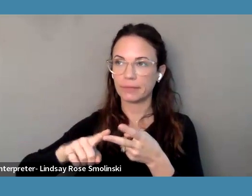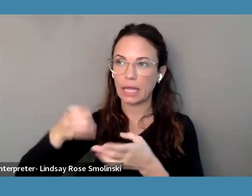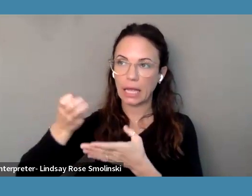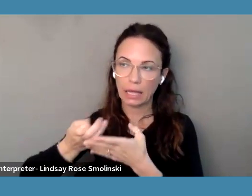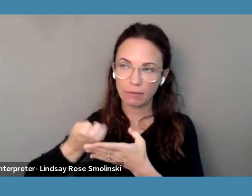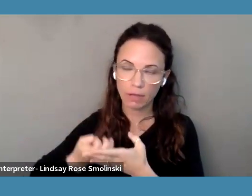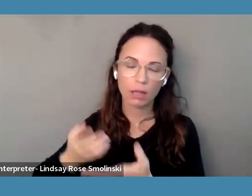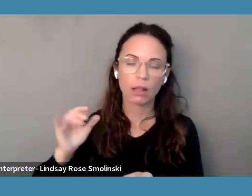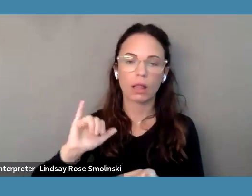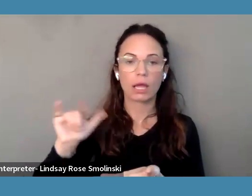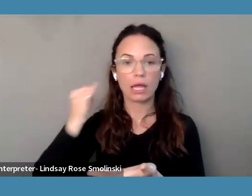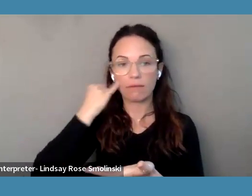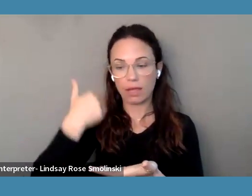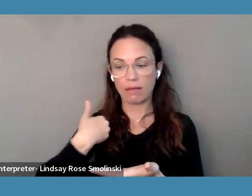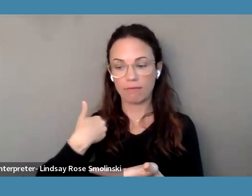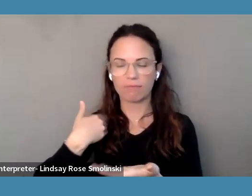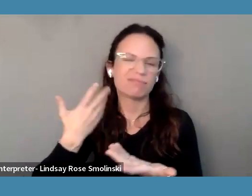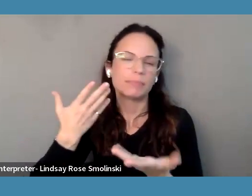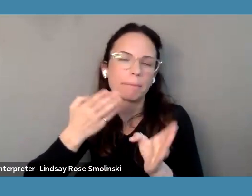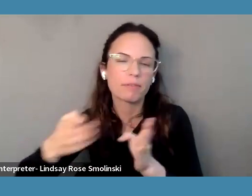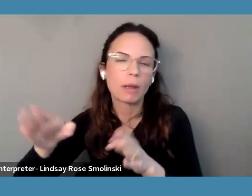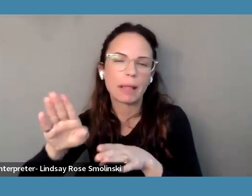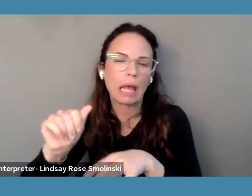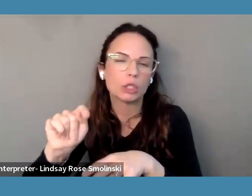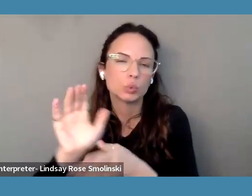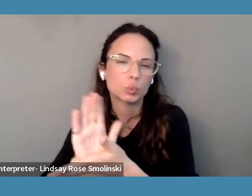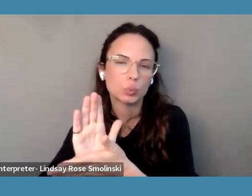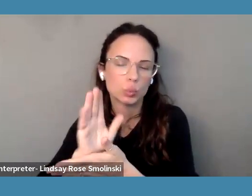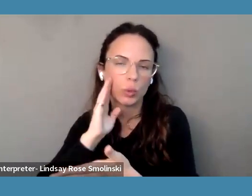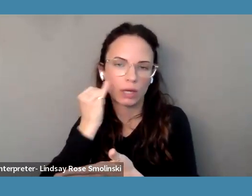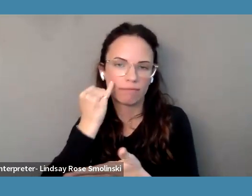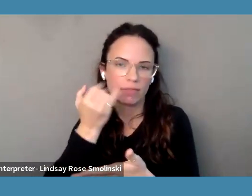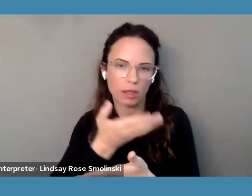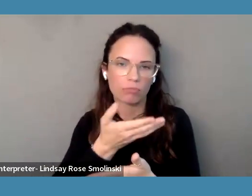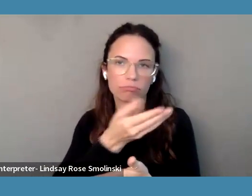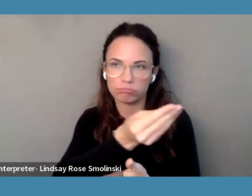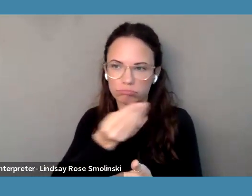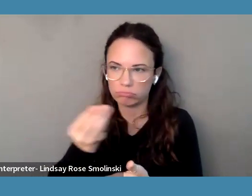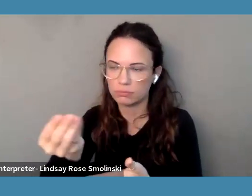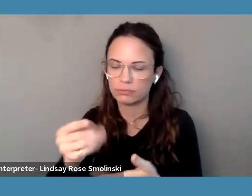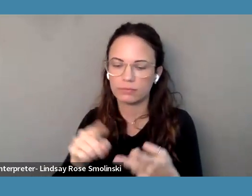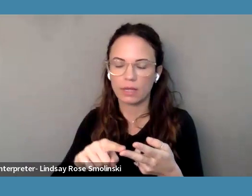you know, if they have behavior plans at school, submit evidence of the ABA plans, submit,